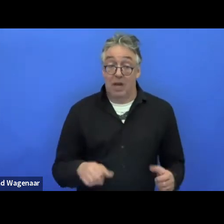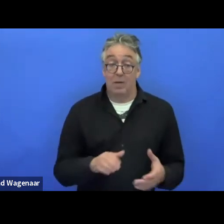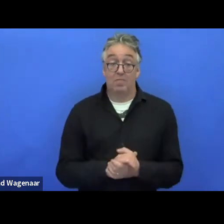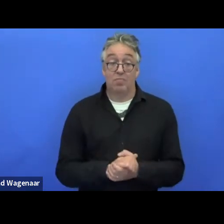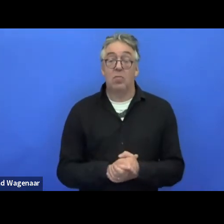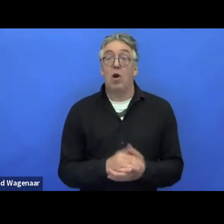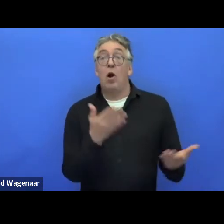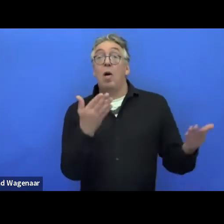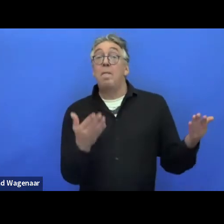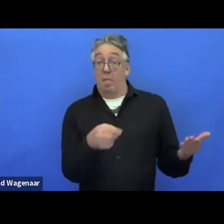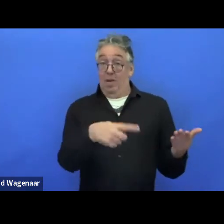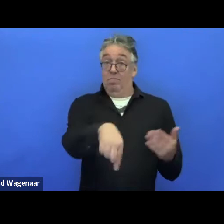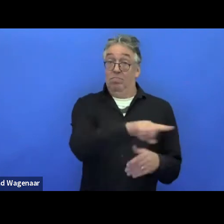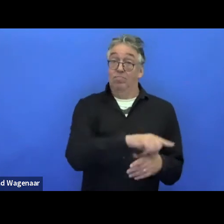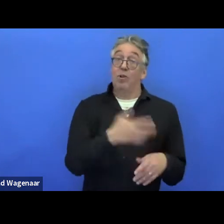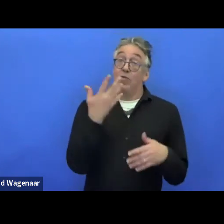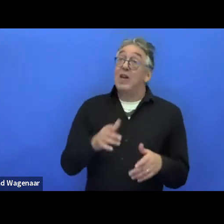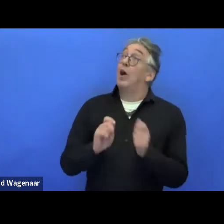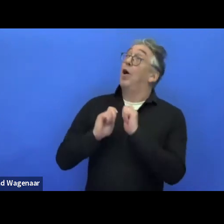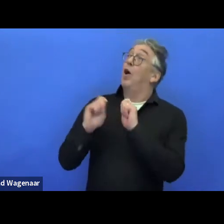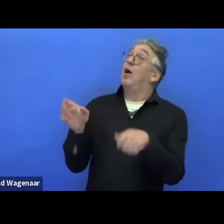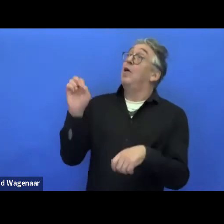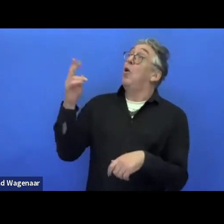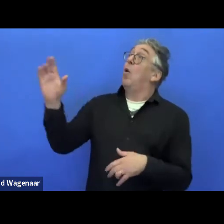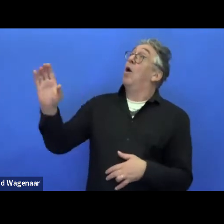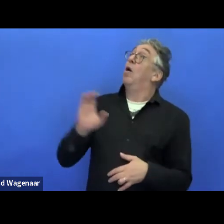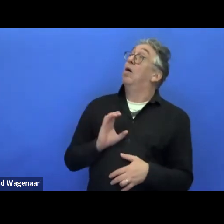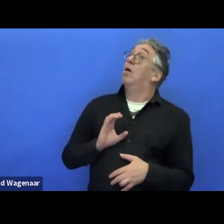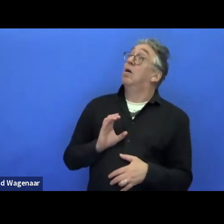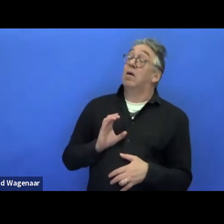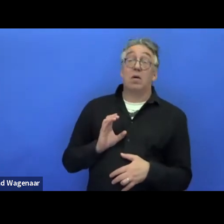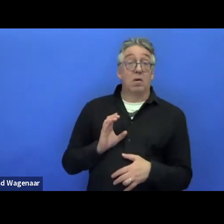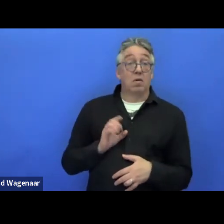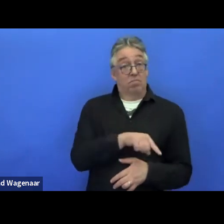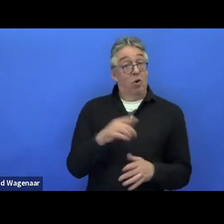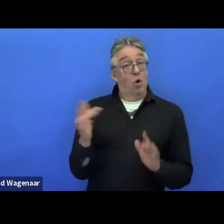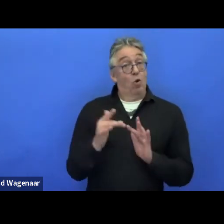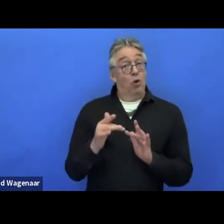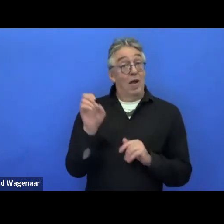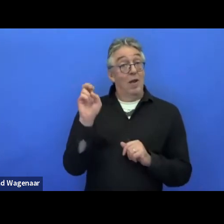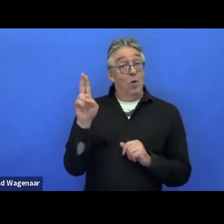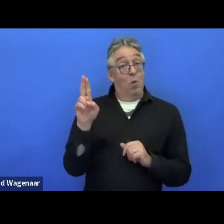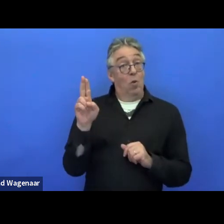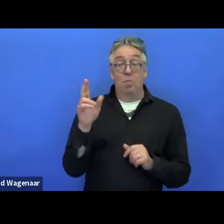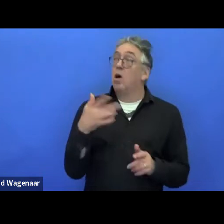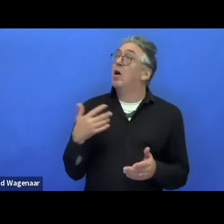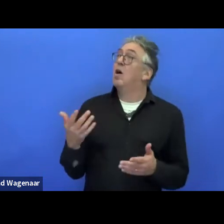and this is how people have a contact with the European Union because to have the European Union administration,